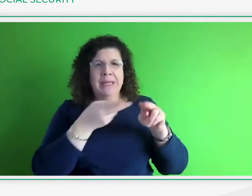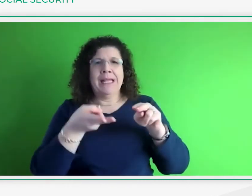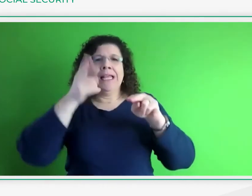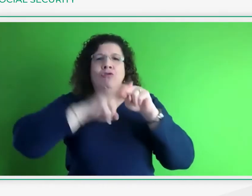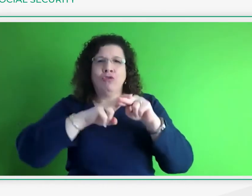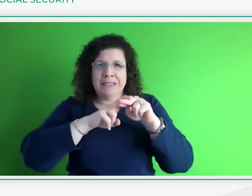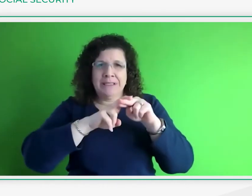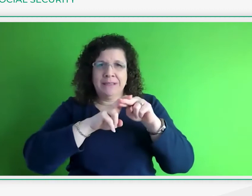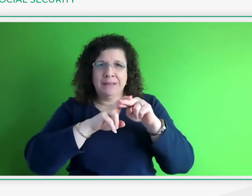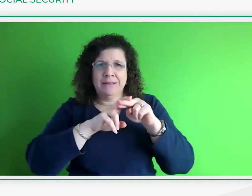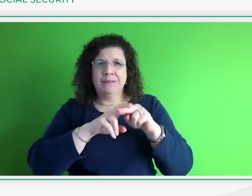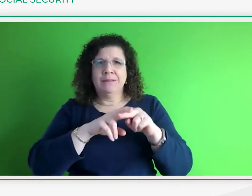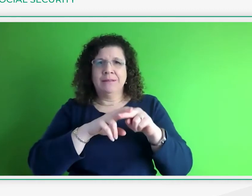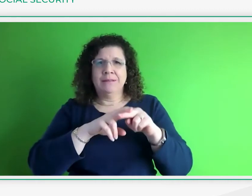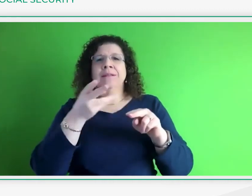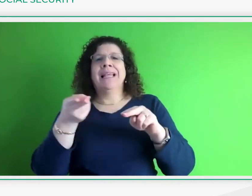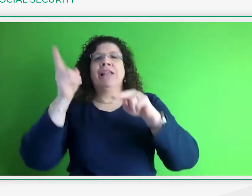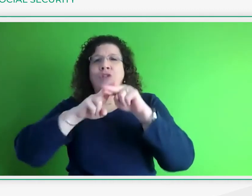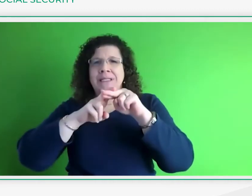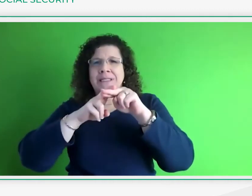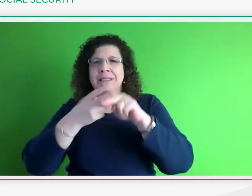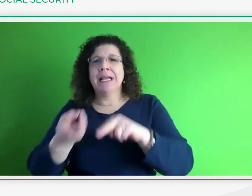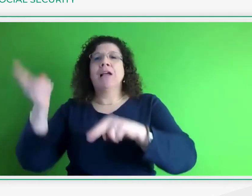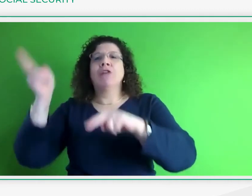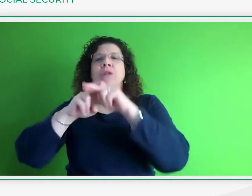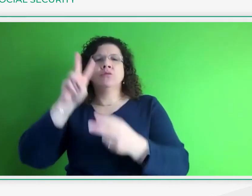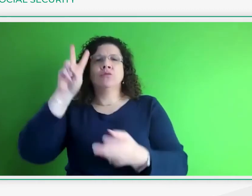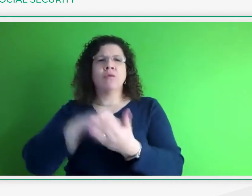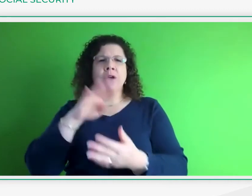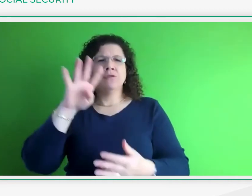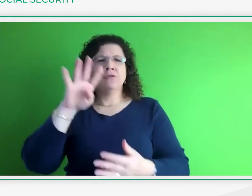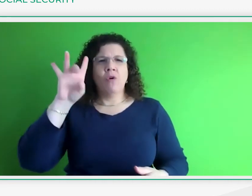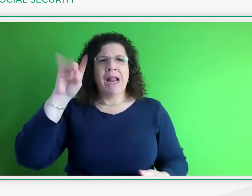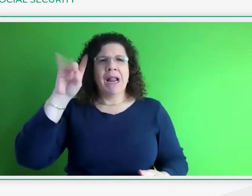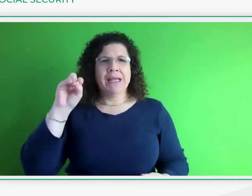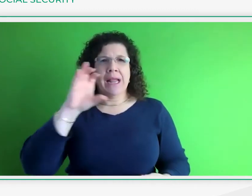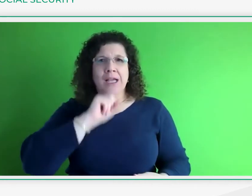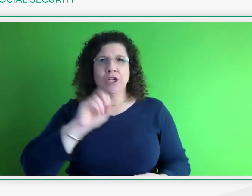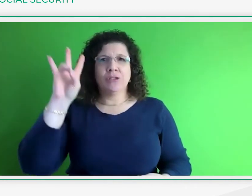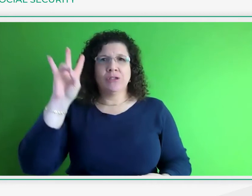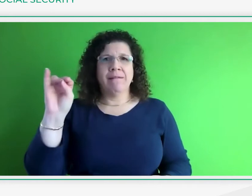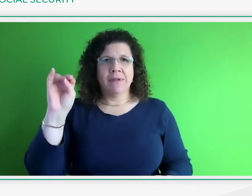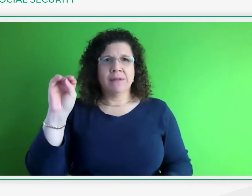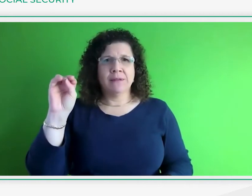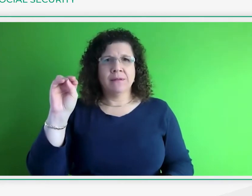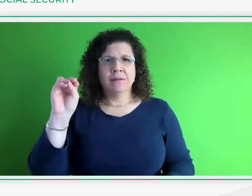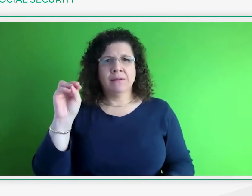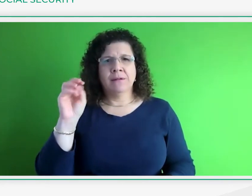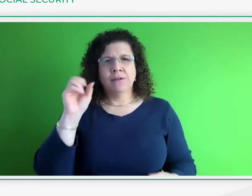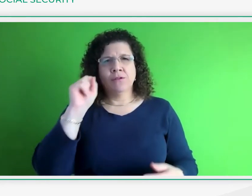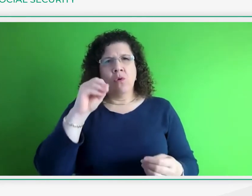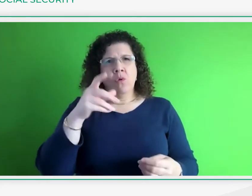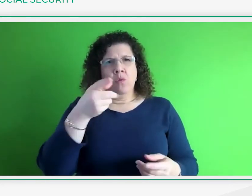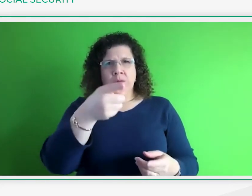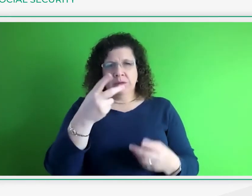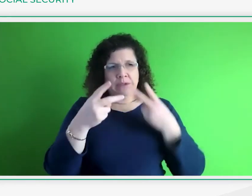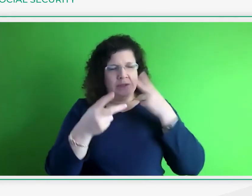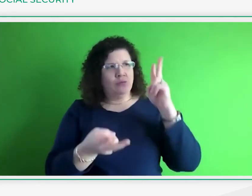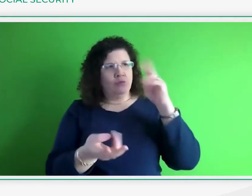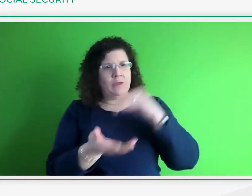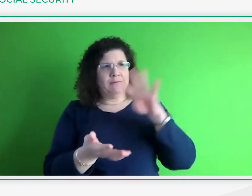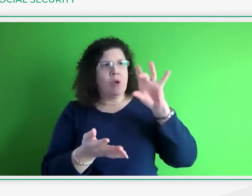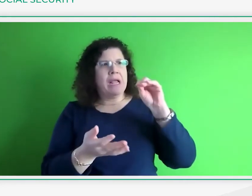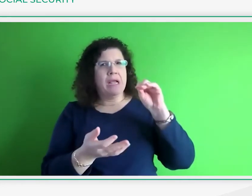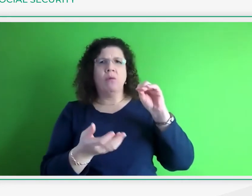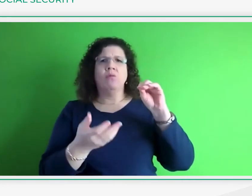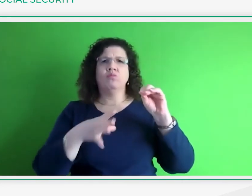It increases 8% each year that you wait.